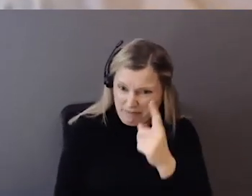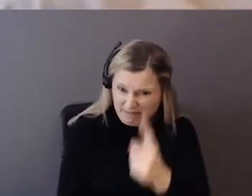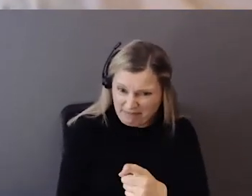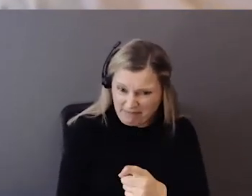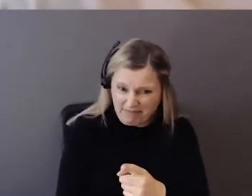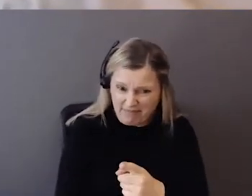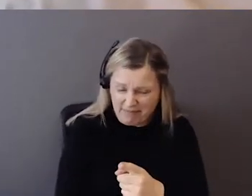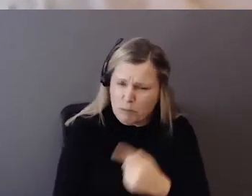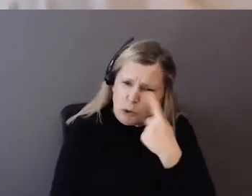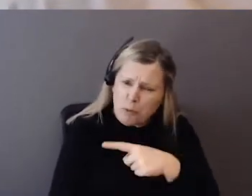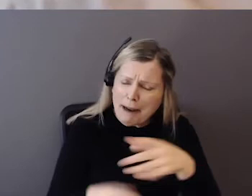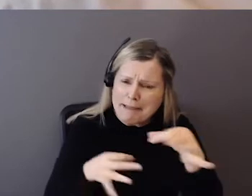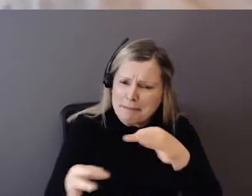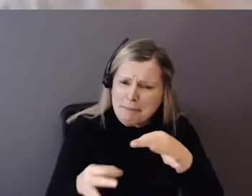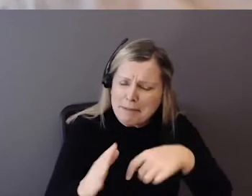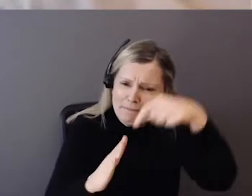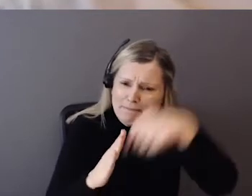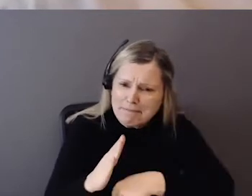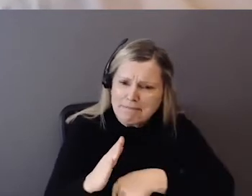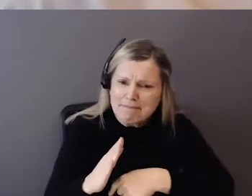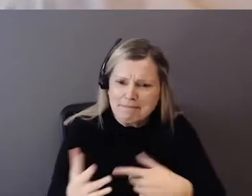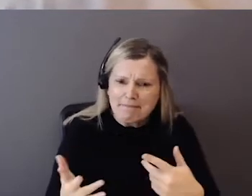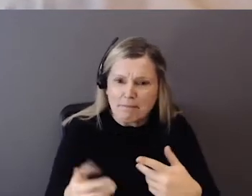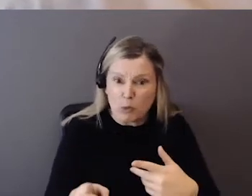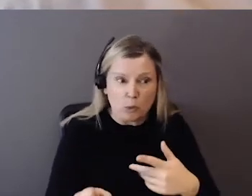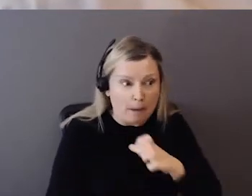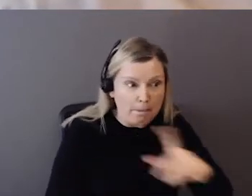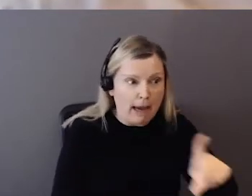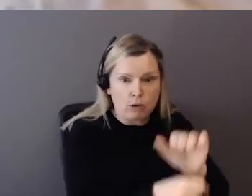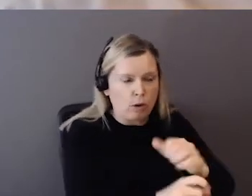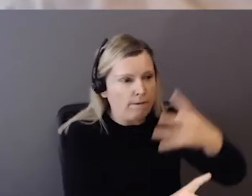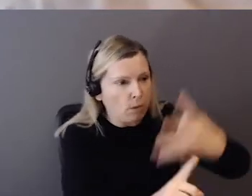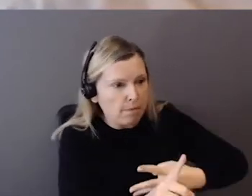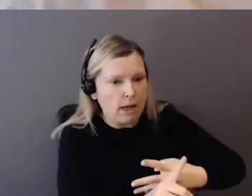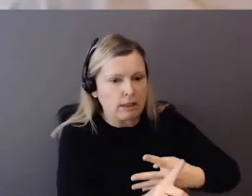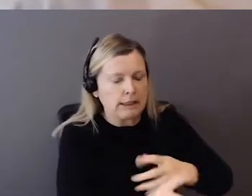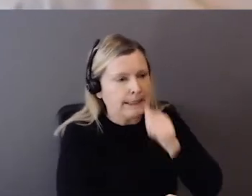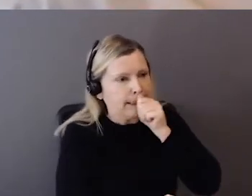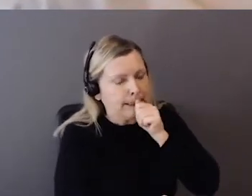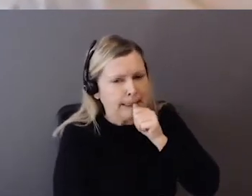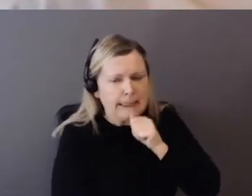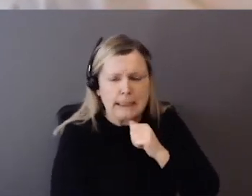dynamics of those four months at work and why it maybe didn't work out as well as it could have?